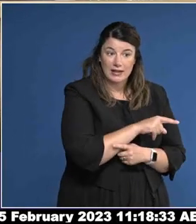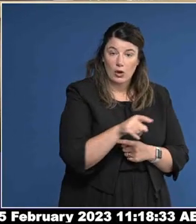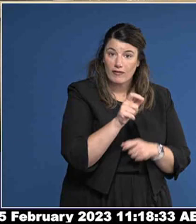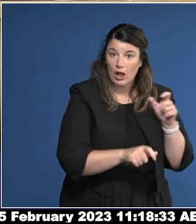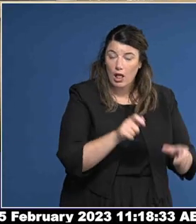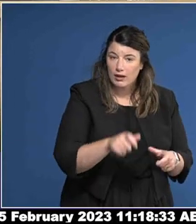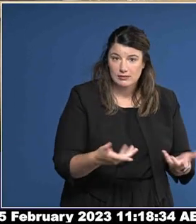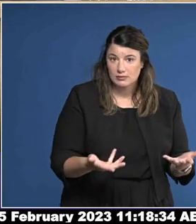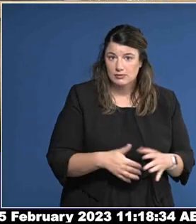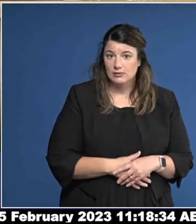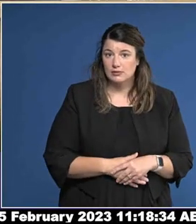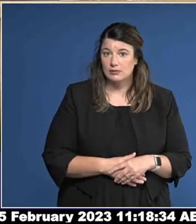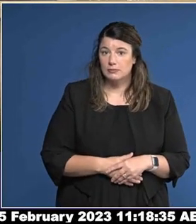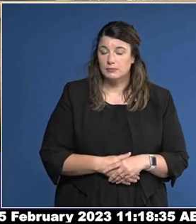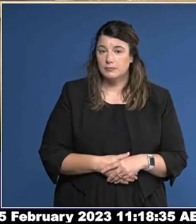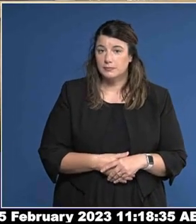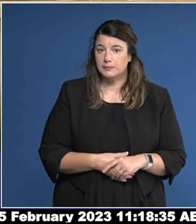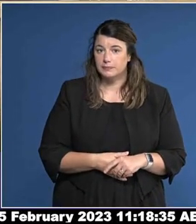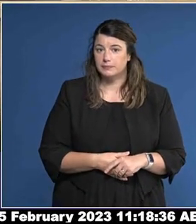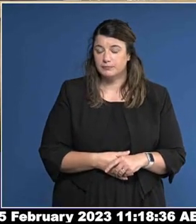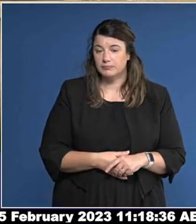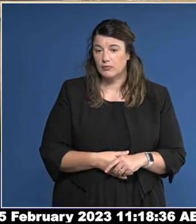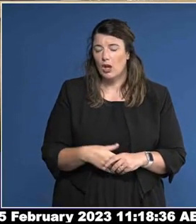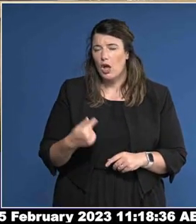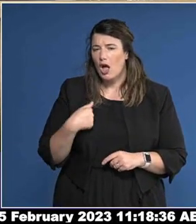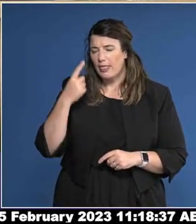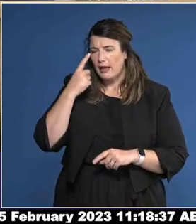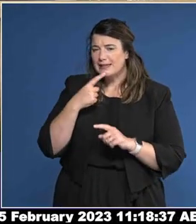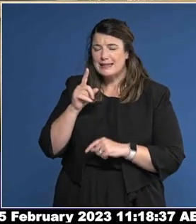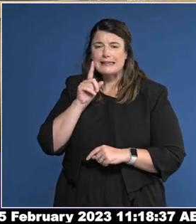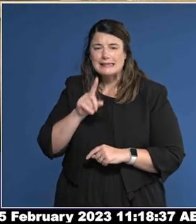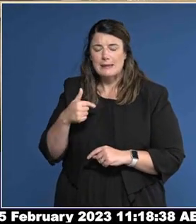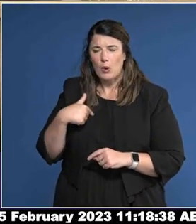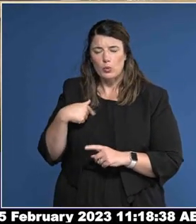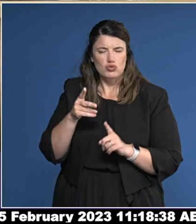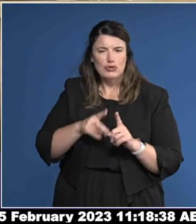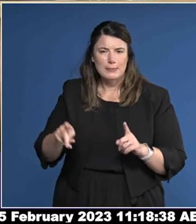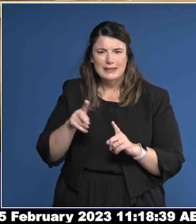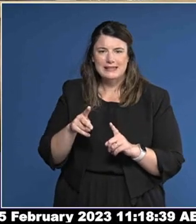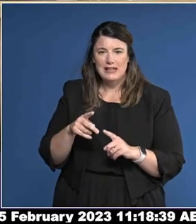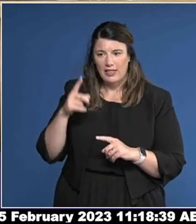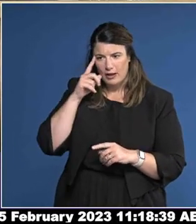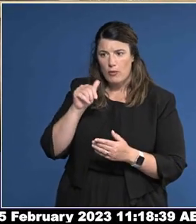capability. I think it's really important to have the right capability in the house.